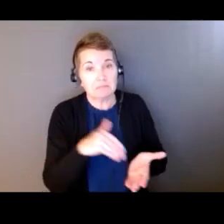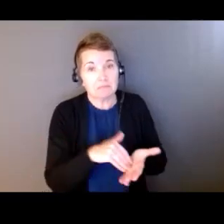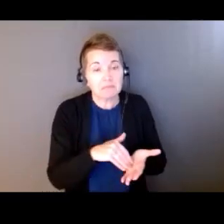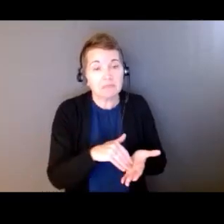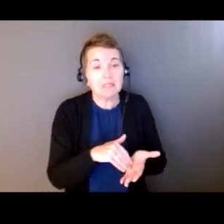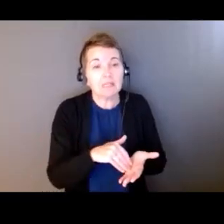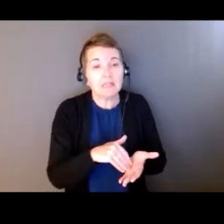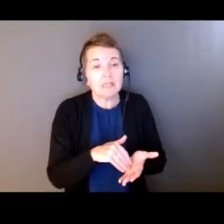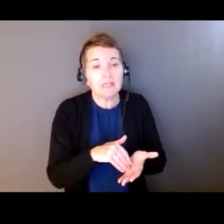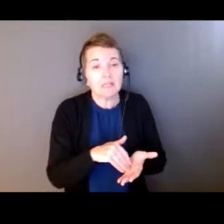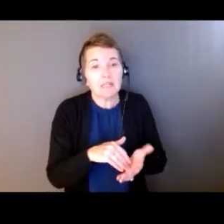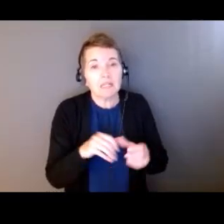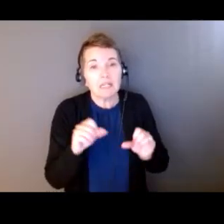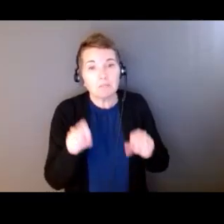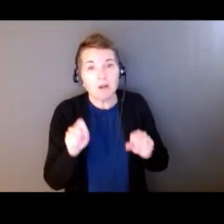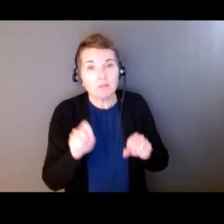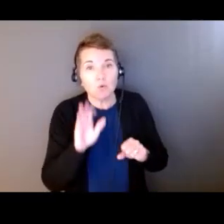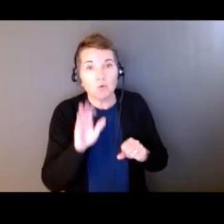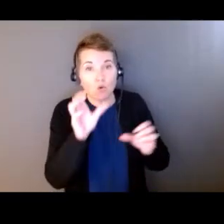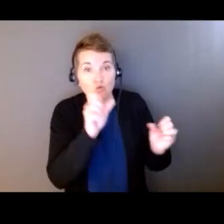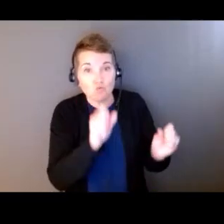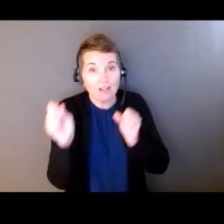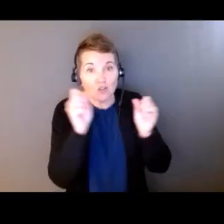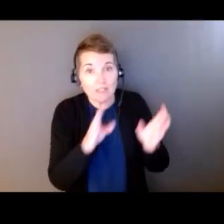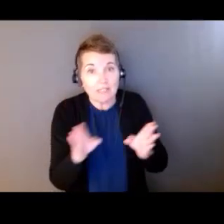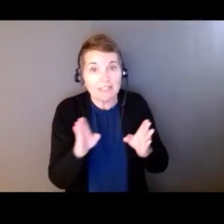that in the strategy with regards to the response there.